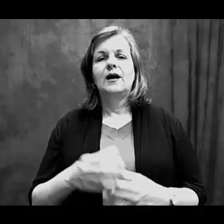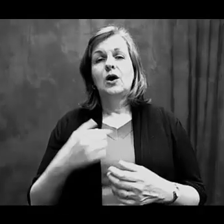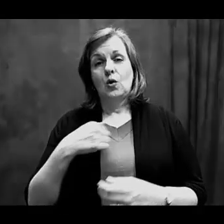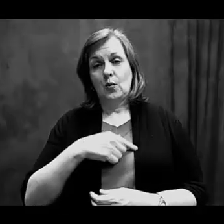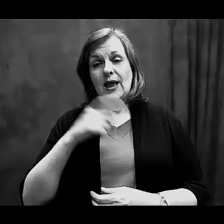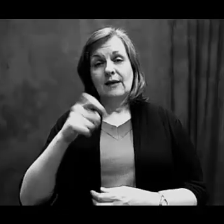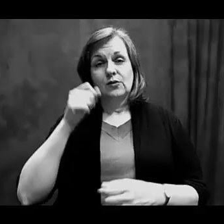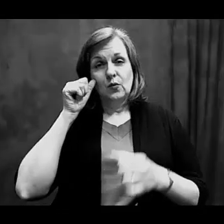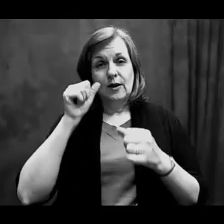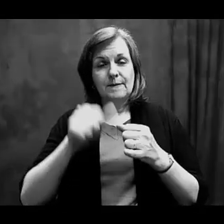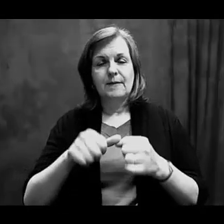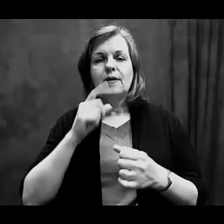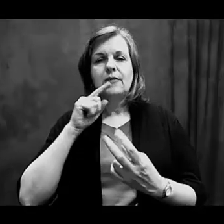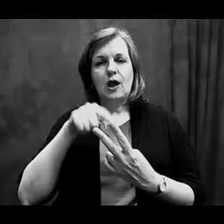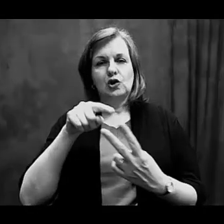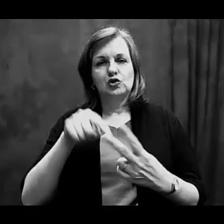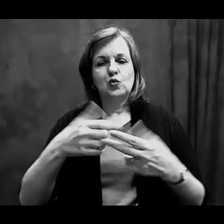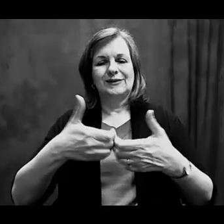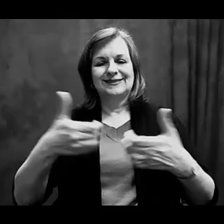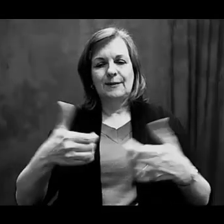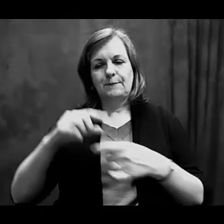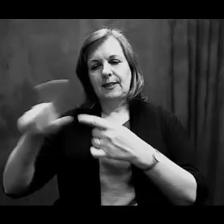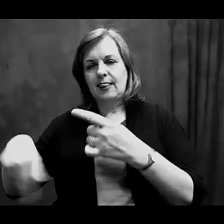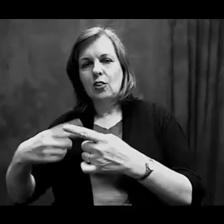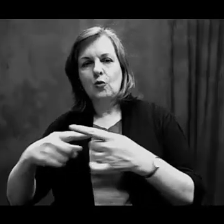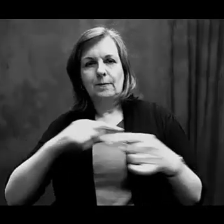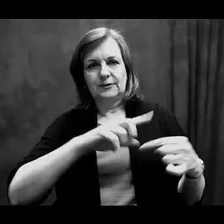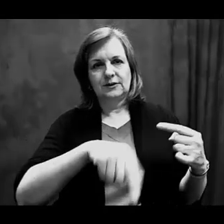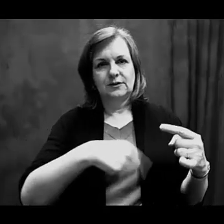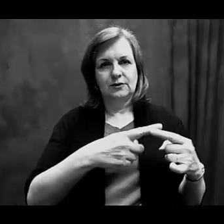and blood -- and we'll look at that when we do the cardiovascular system